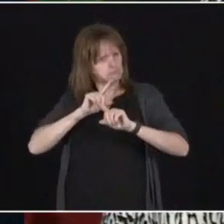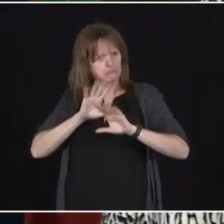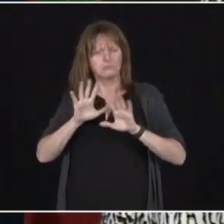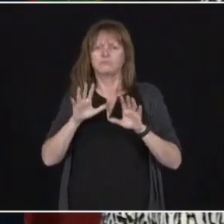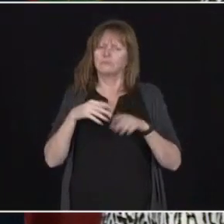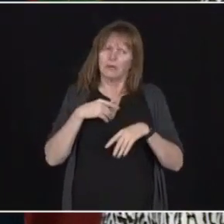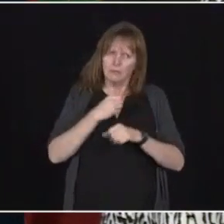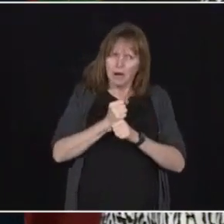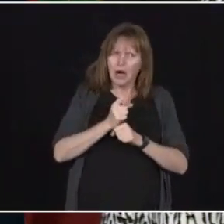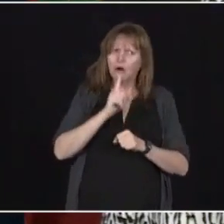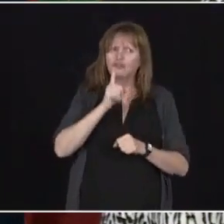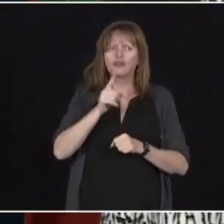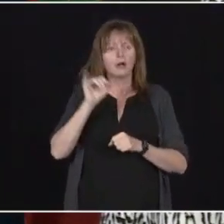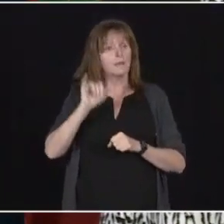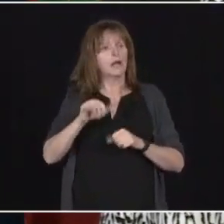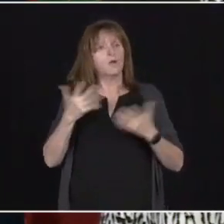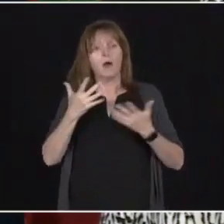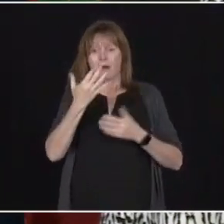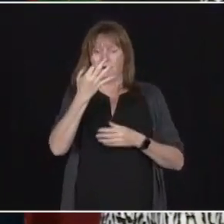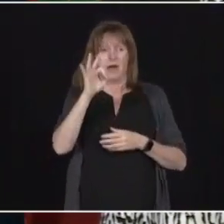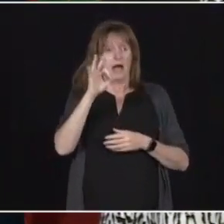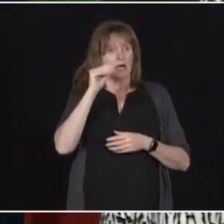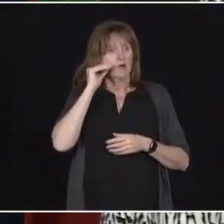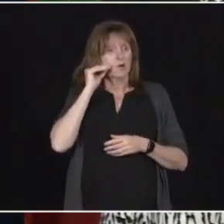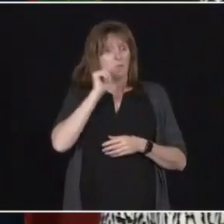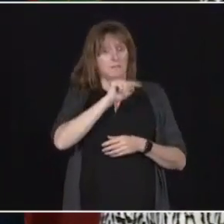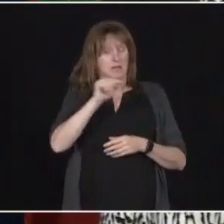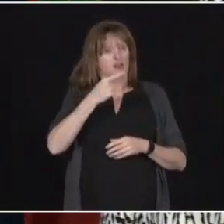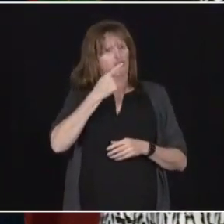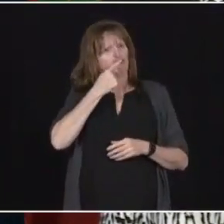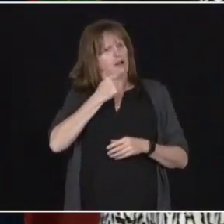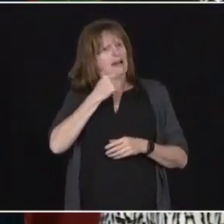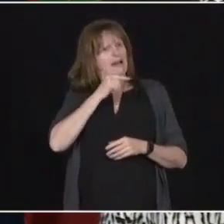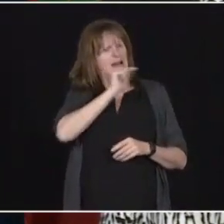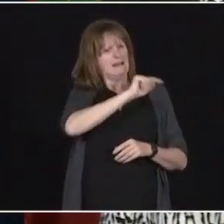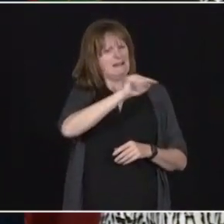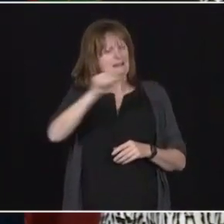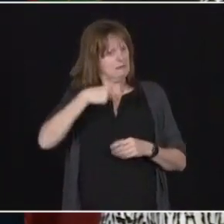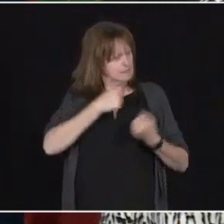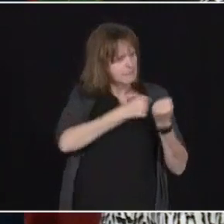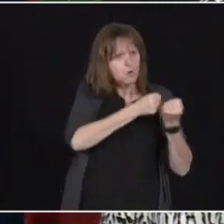And we are going to make sure that the 19 homes, that they are in red, that they will